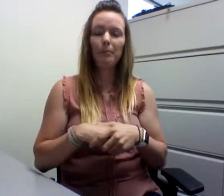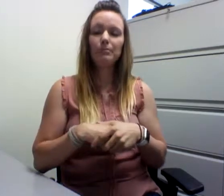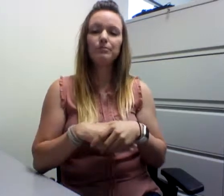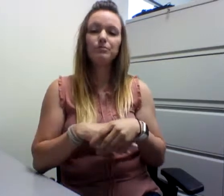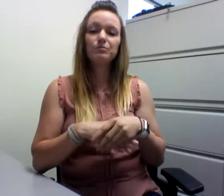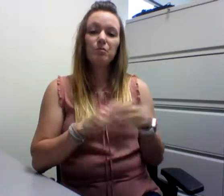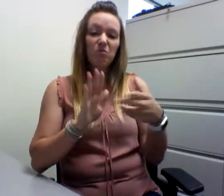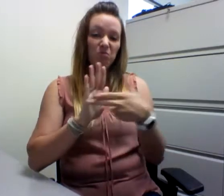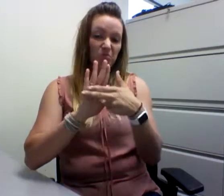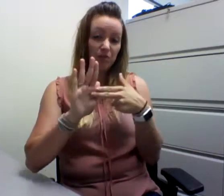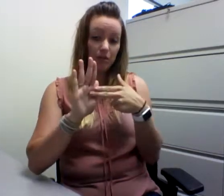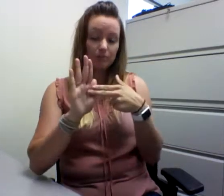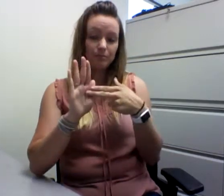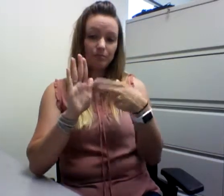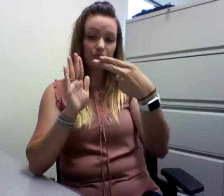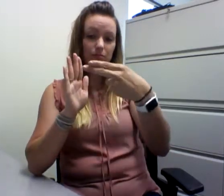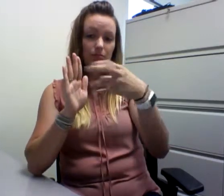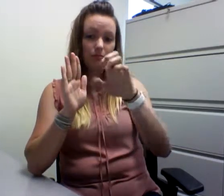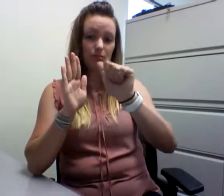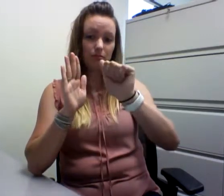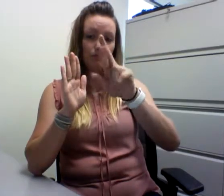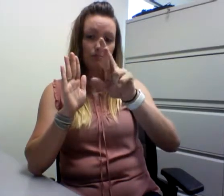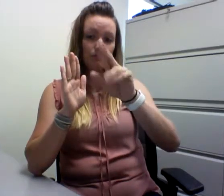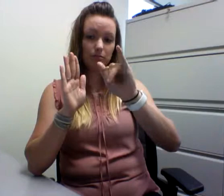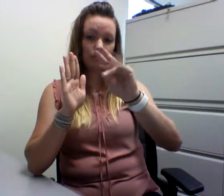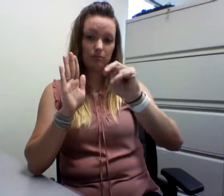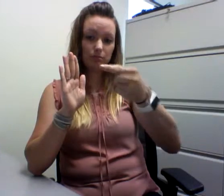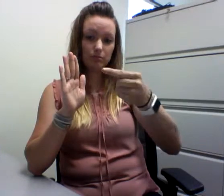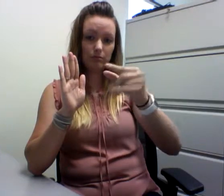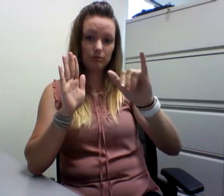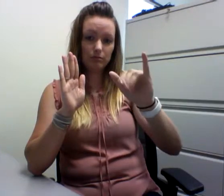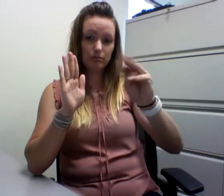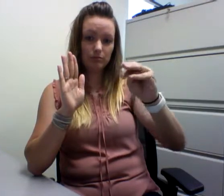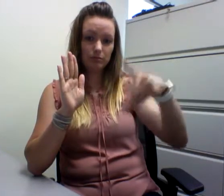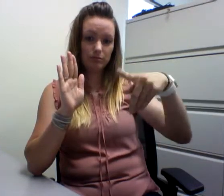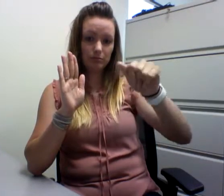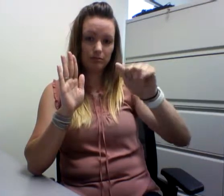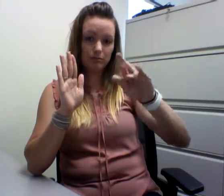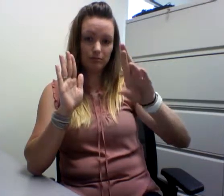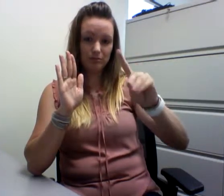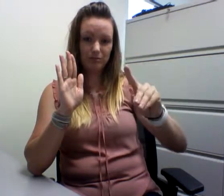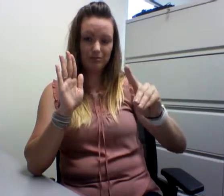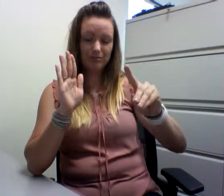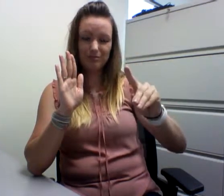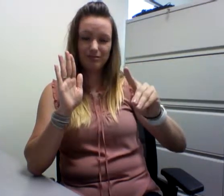The label "hearing impaired"